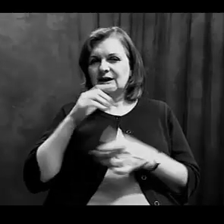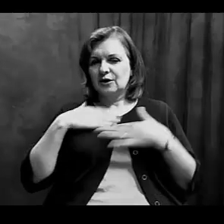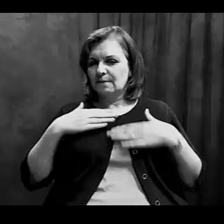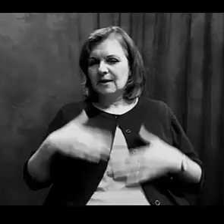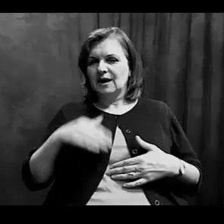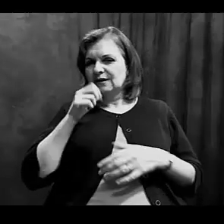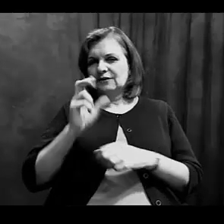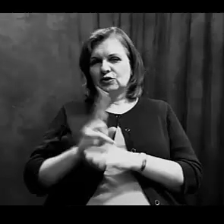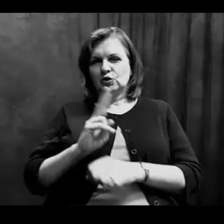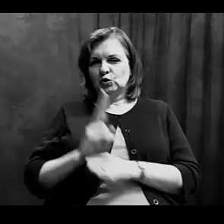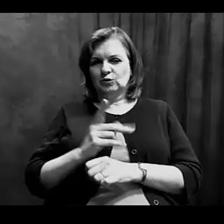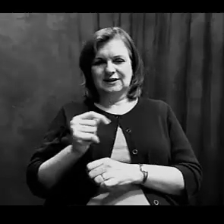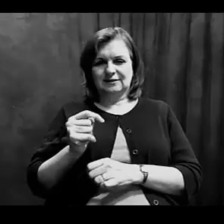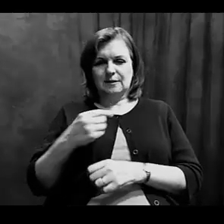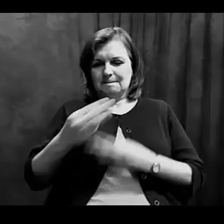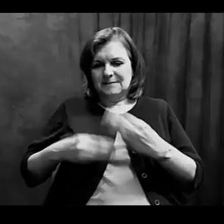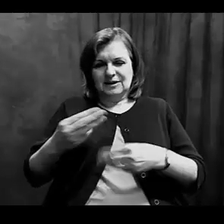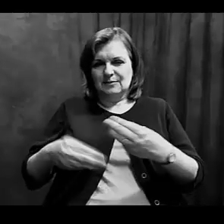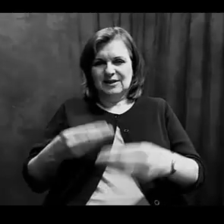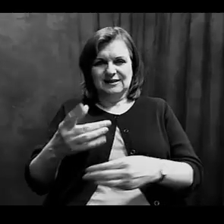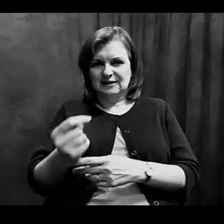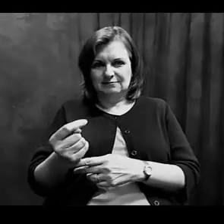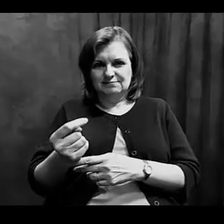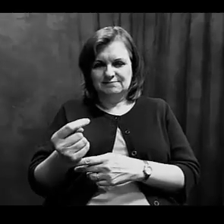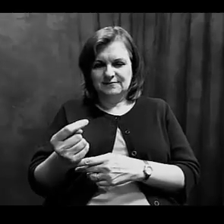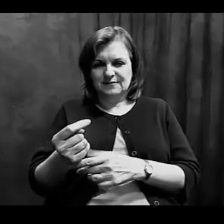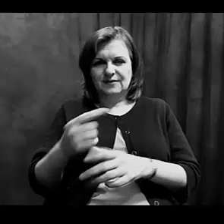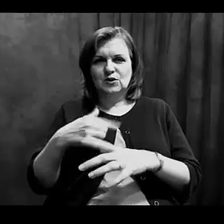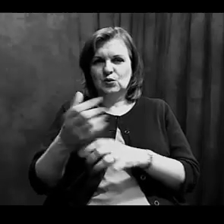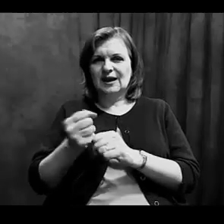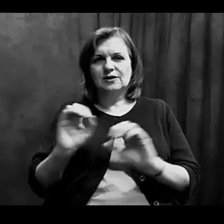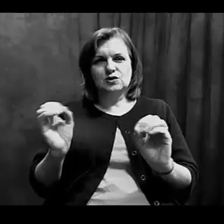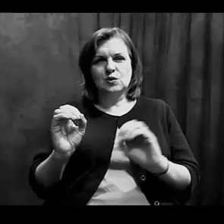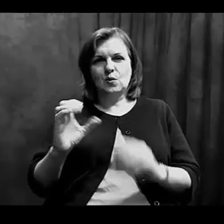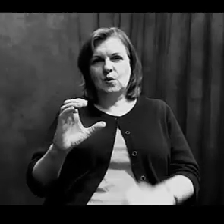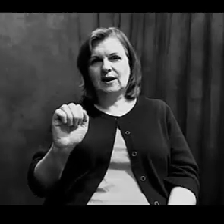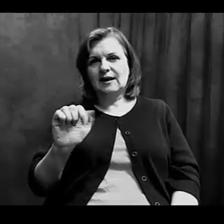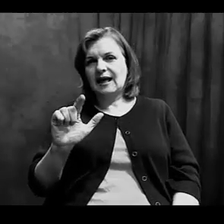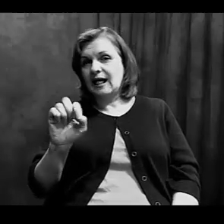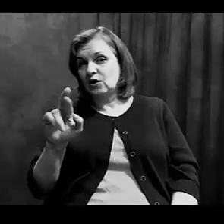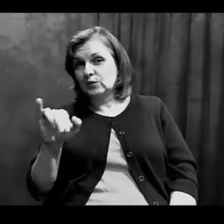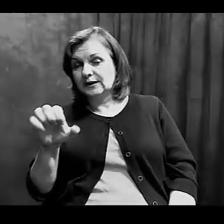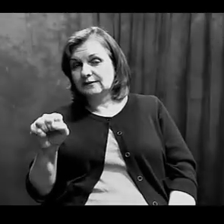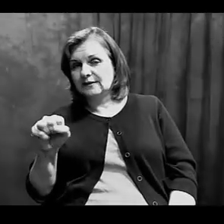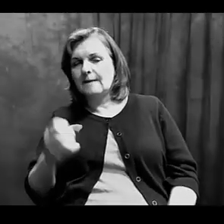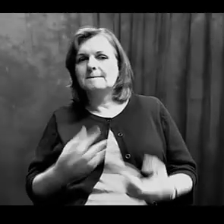buds on your tongue but it's not metabolized so you get no calories from it